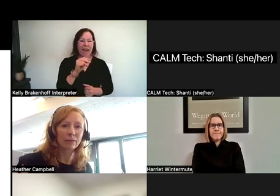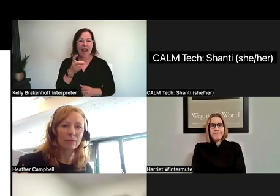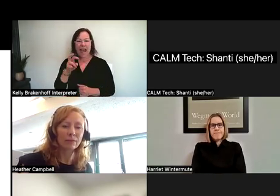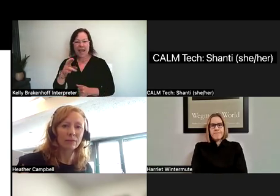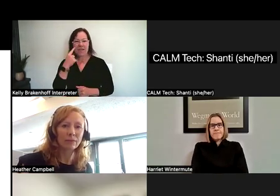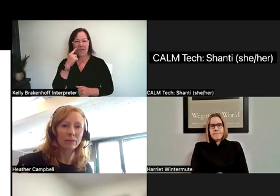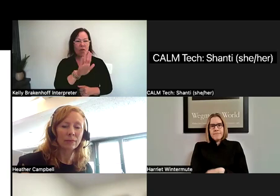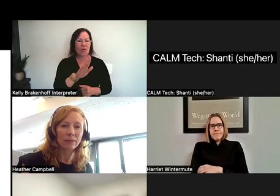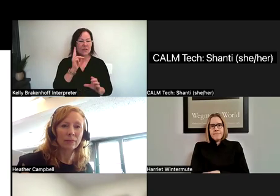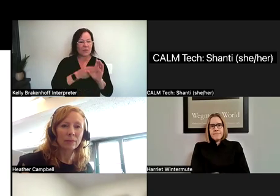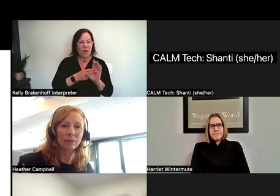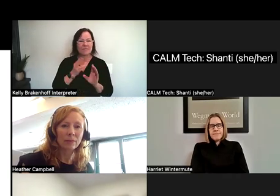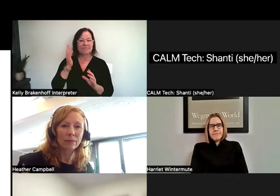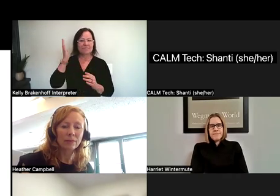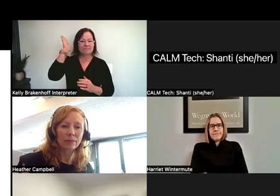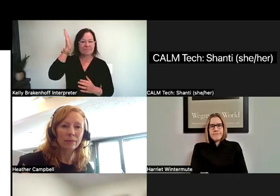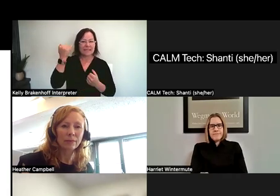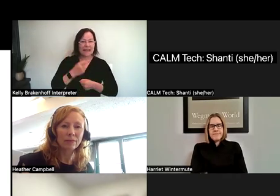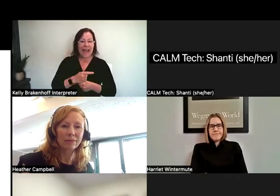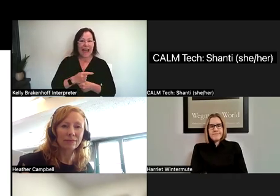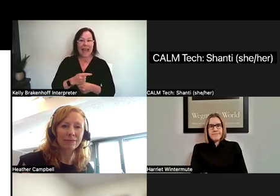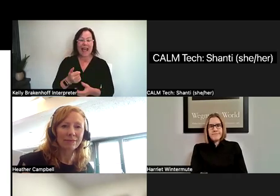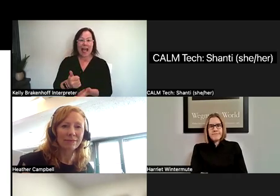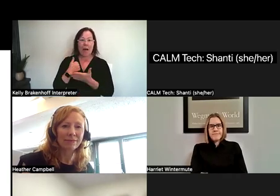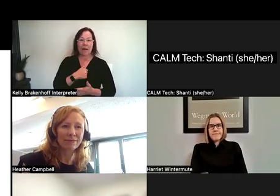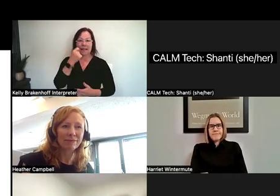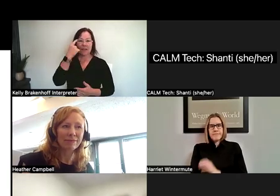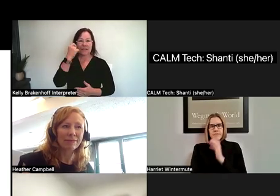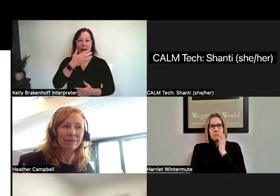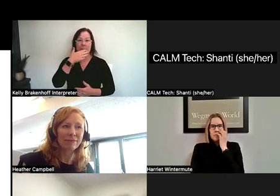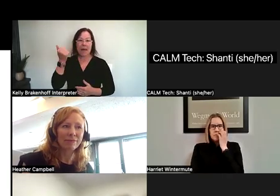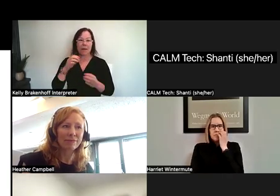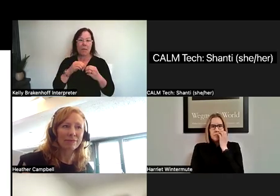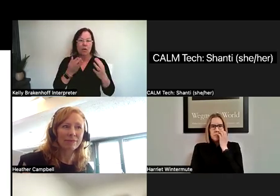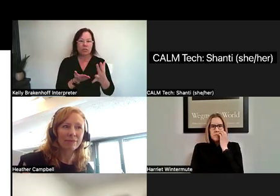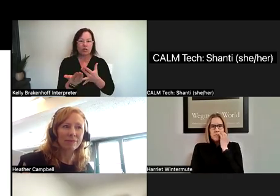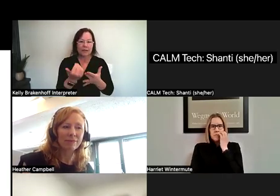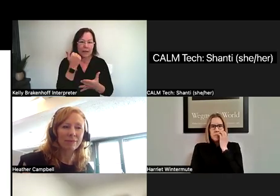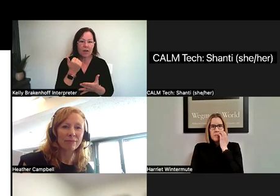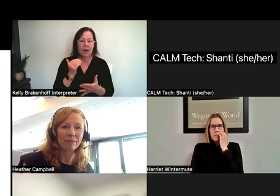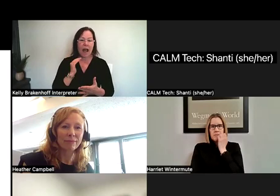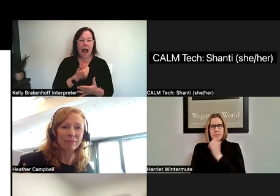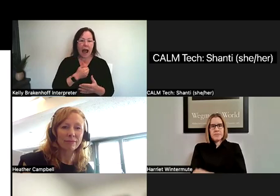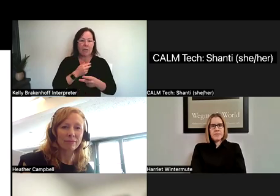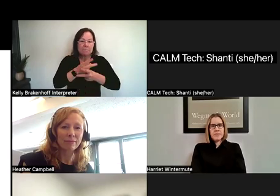joining us today to enlighten us about how to be more transparent in monitoring projects. I know